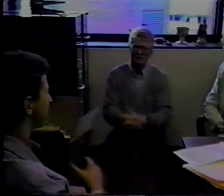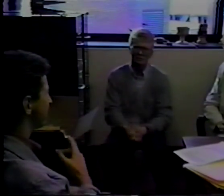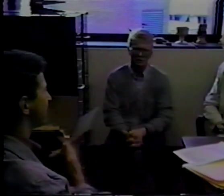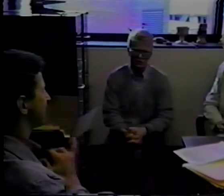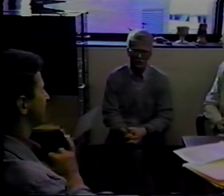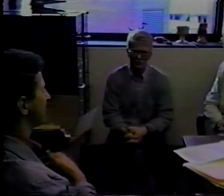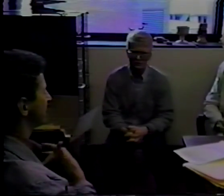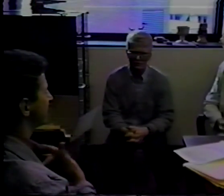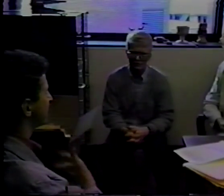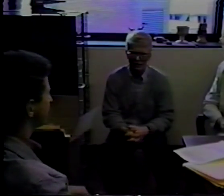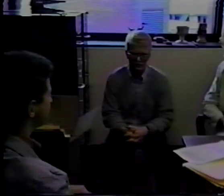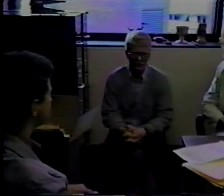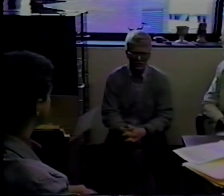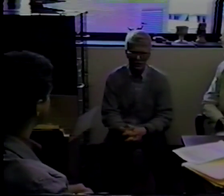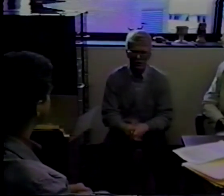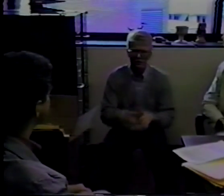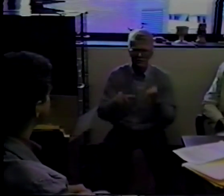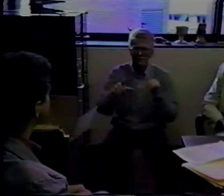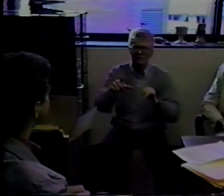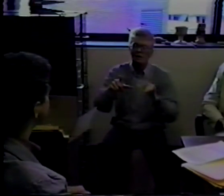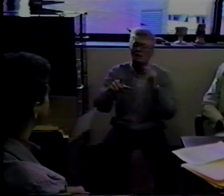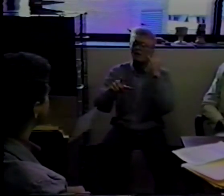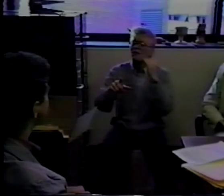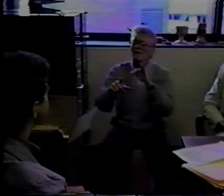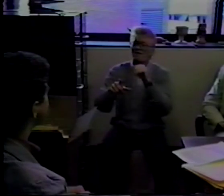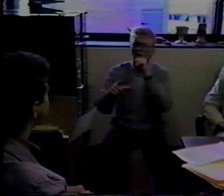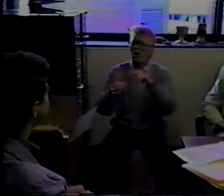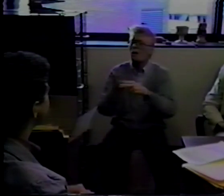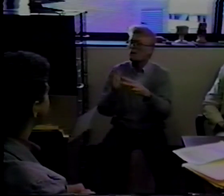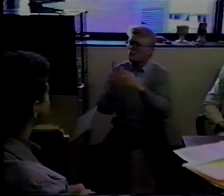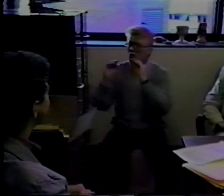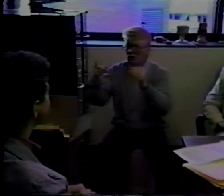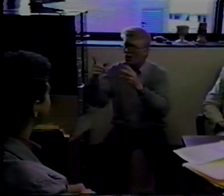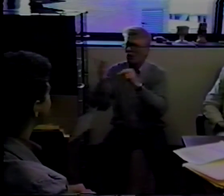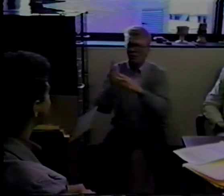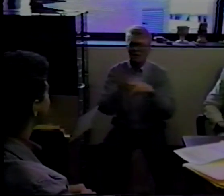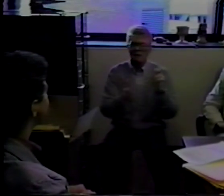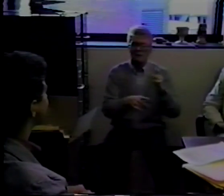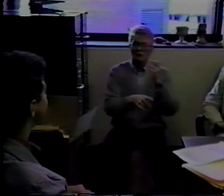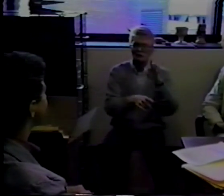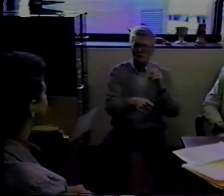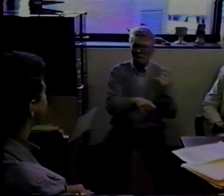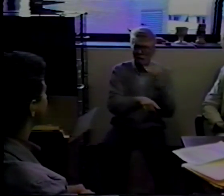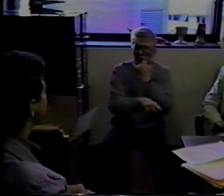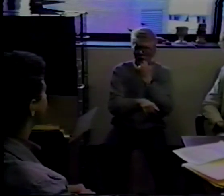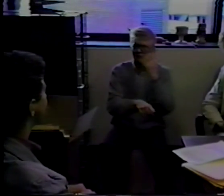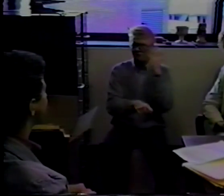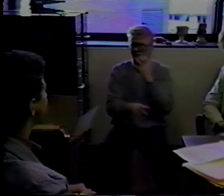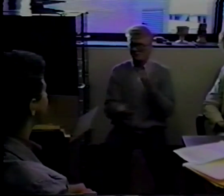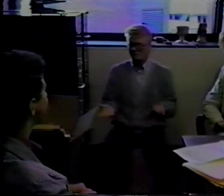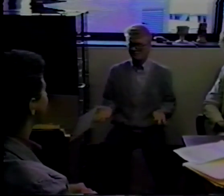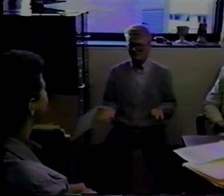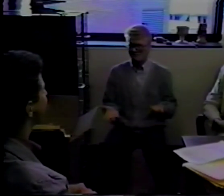But if there isn't, that would disprove him